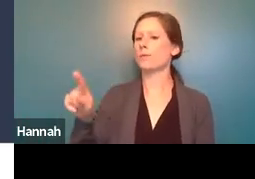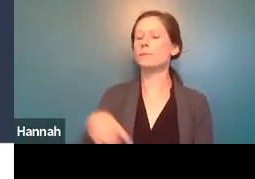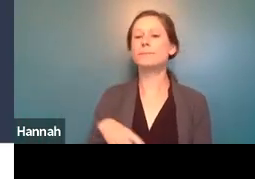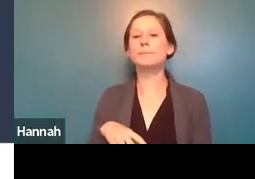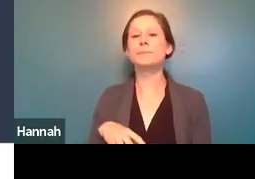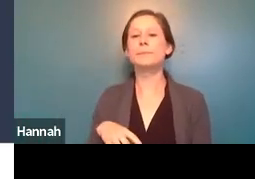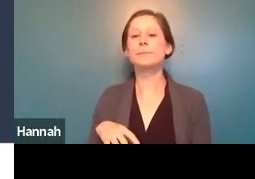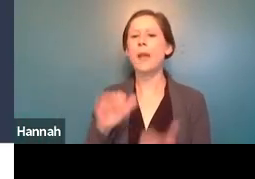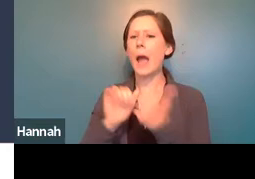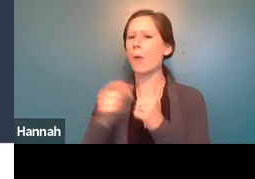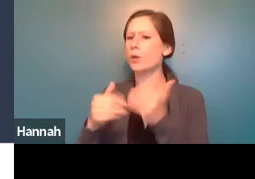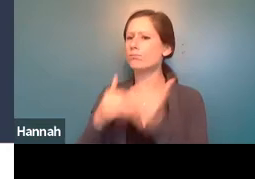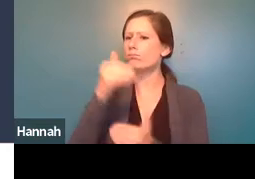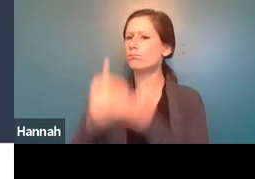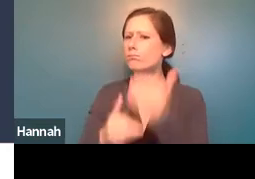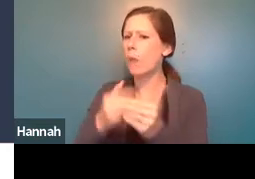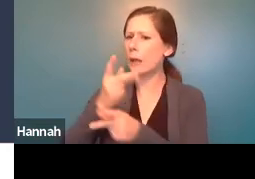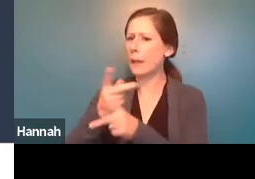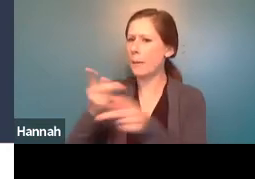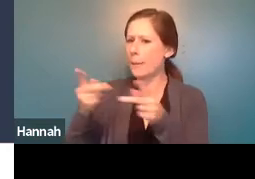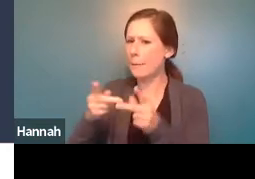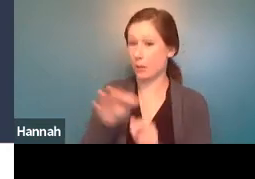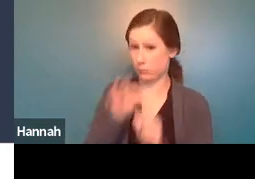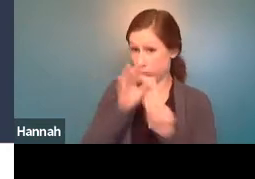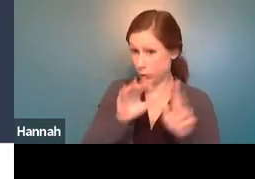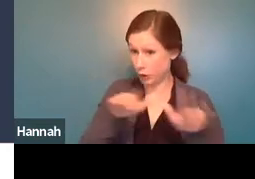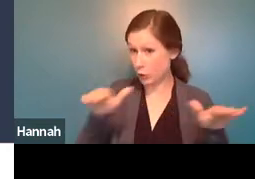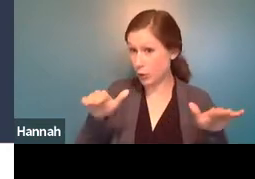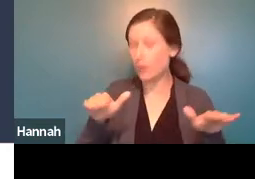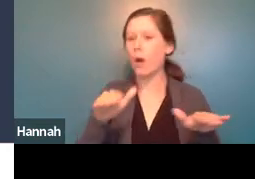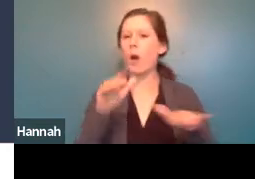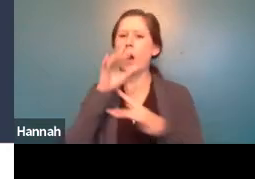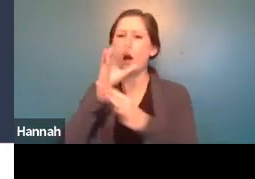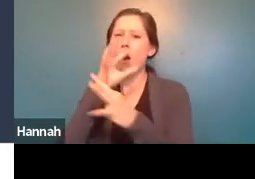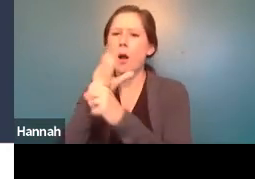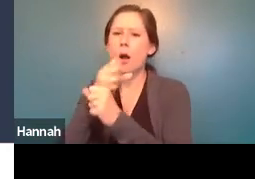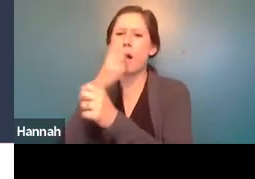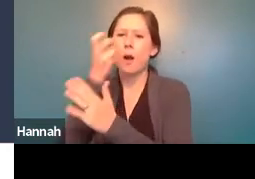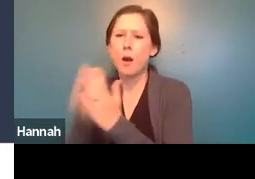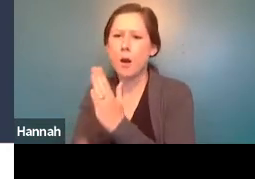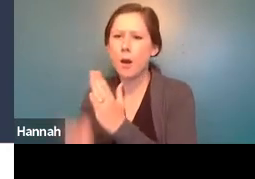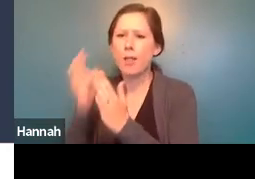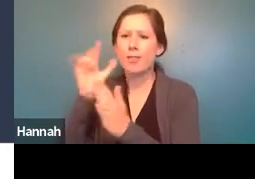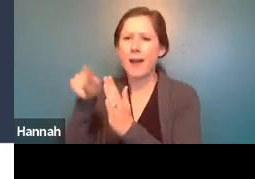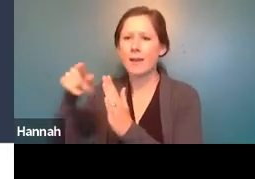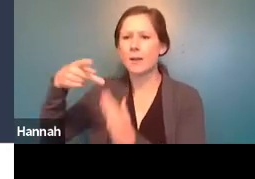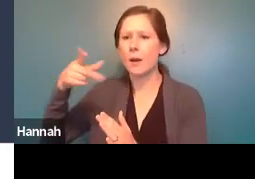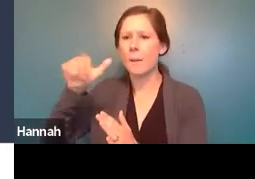about keeping people, especially children, engaged in a platform that enhances Performing Arts skills, while also focusing on